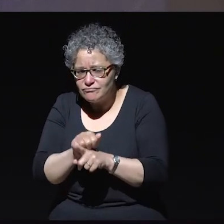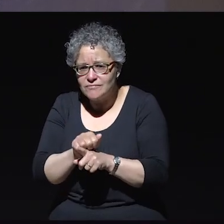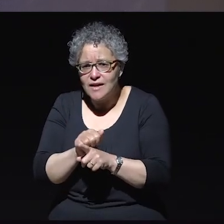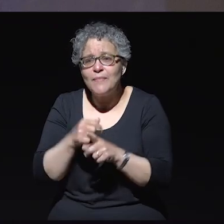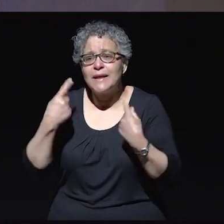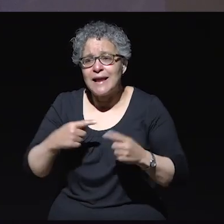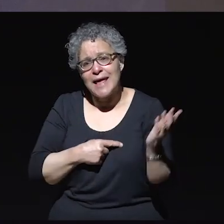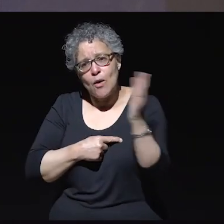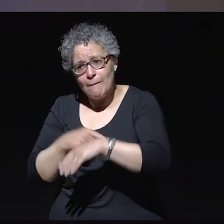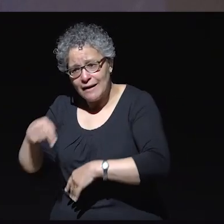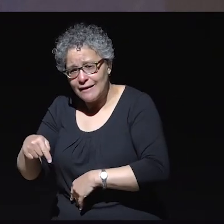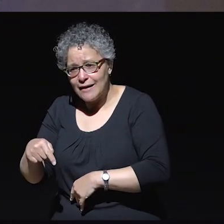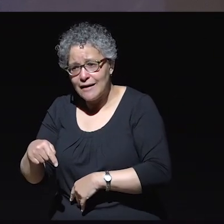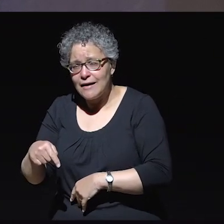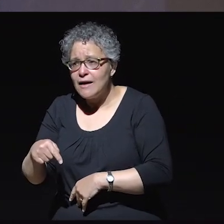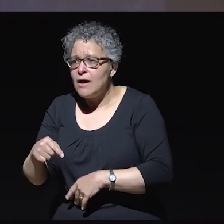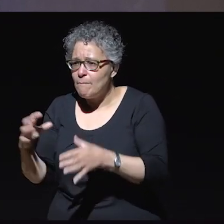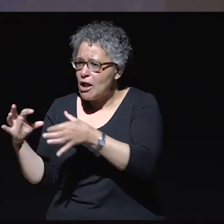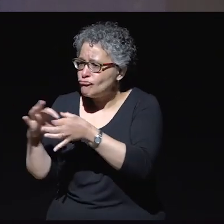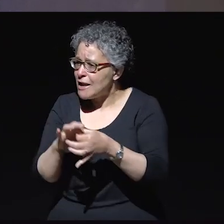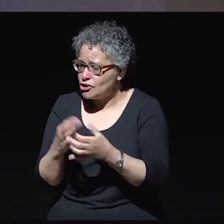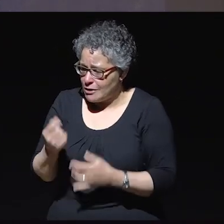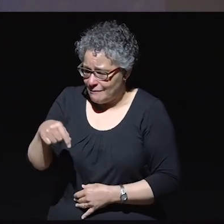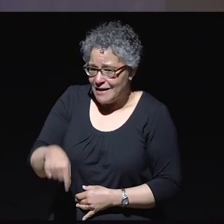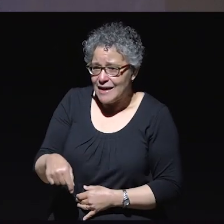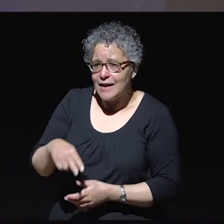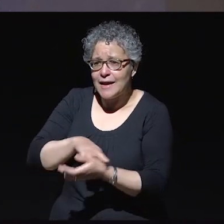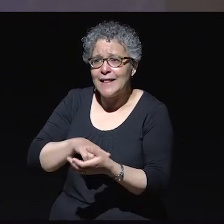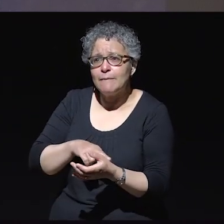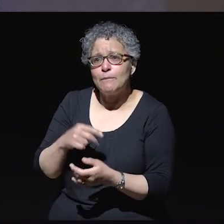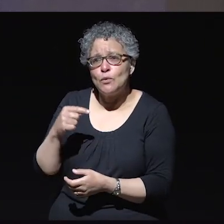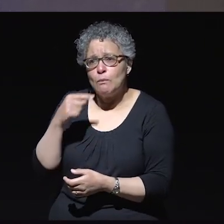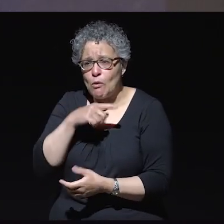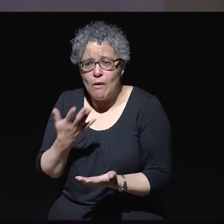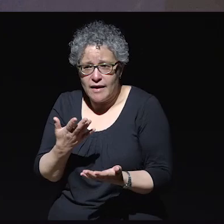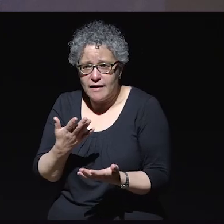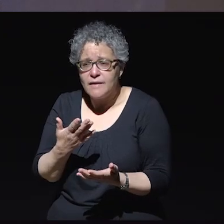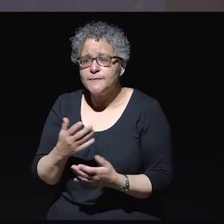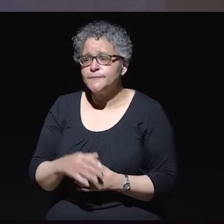which had a relationship with 'The Blue Boy', albeit briefly, in the first part of 1922.